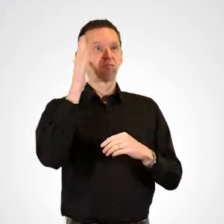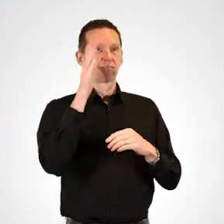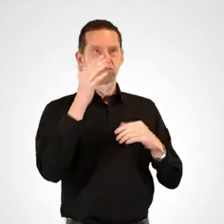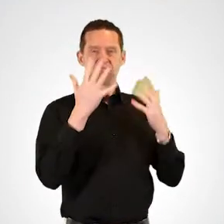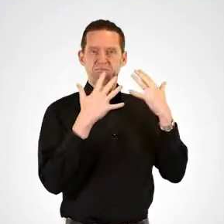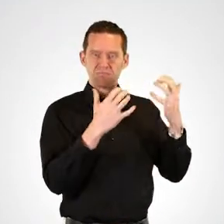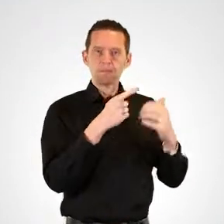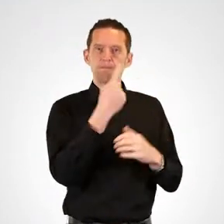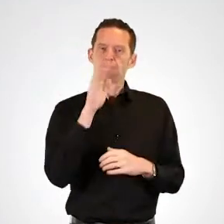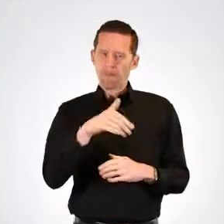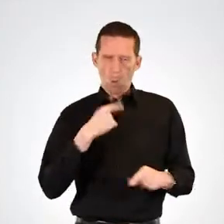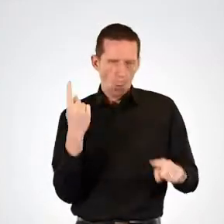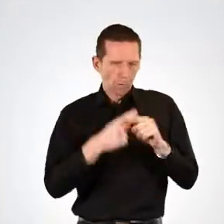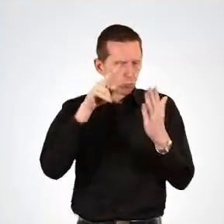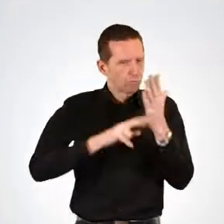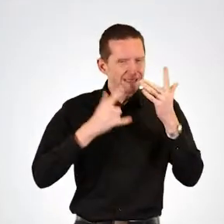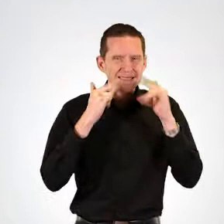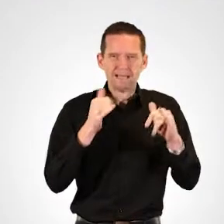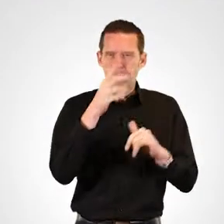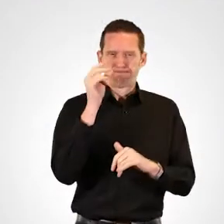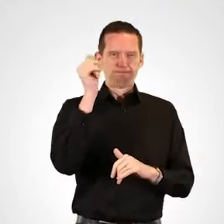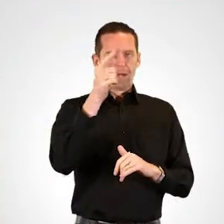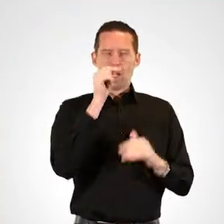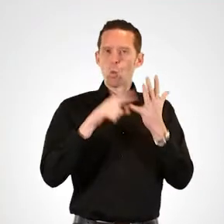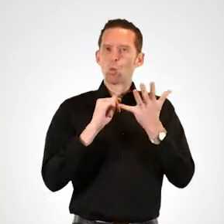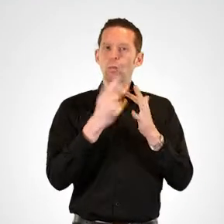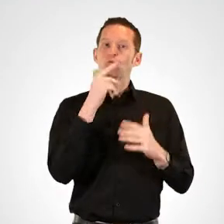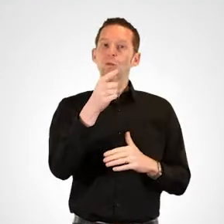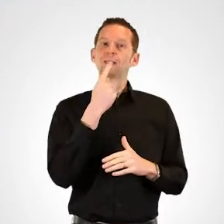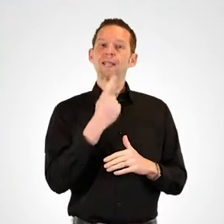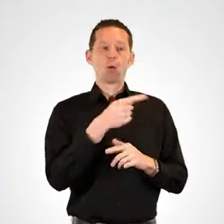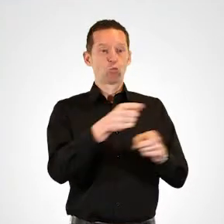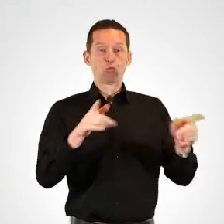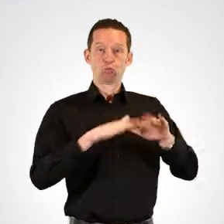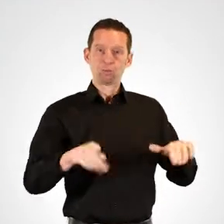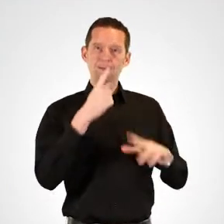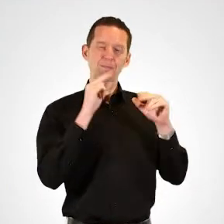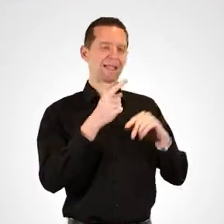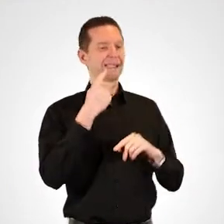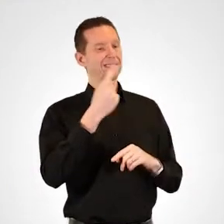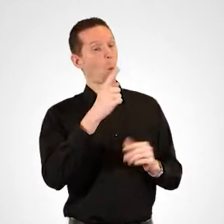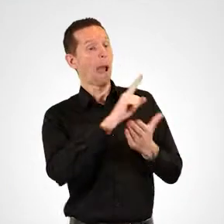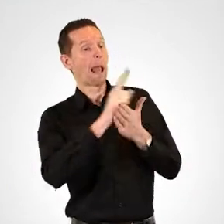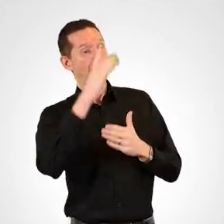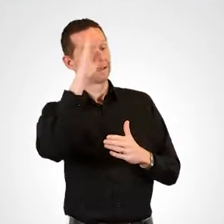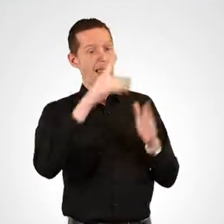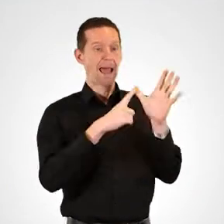he said, "I've got the quickest reading test ever that you can do. If you say to a bunch of children, "see you later, alligator,"